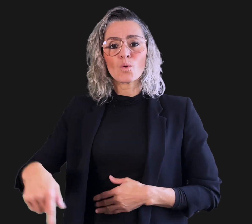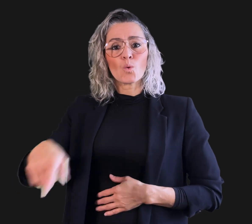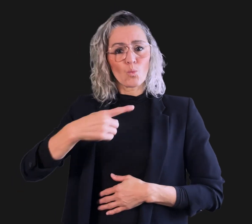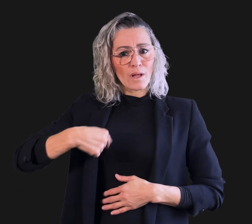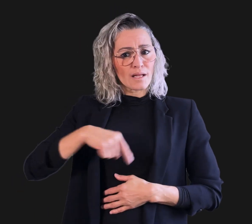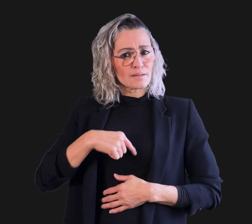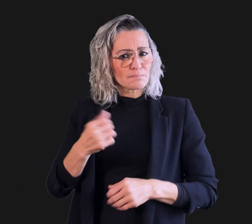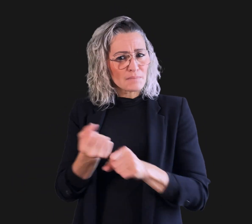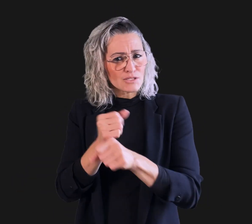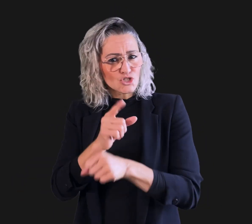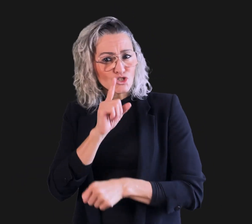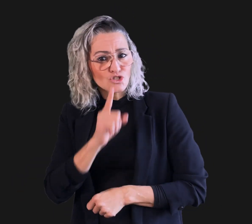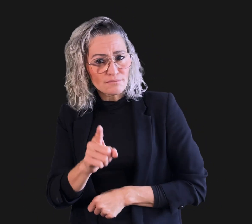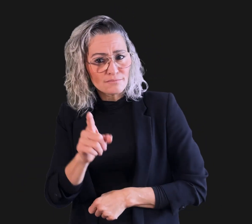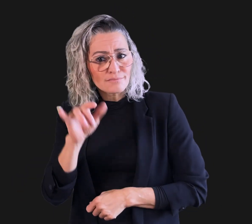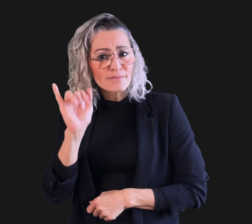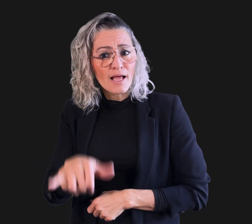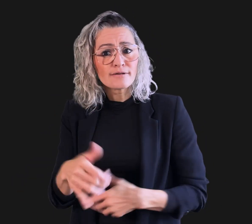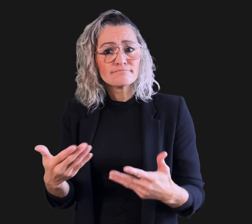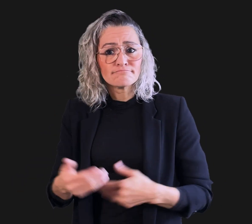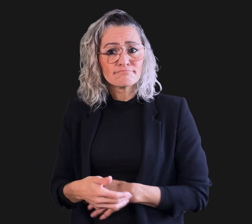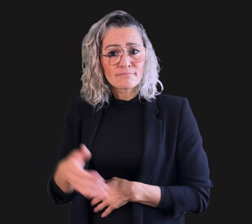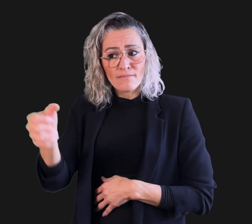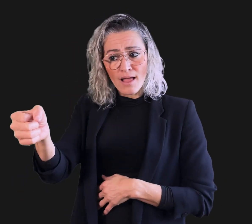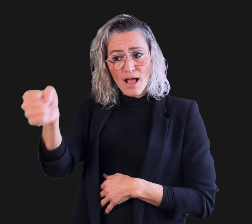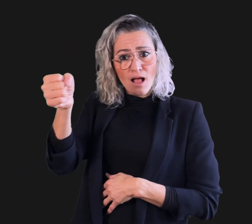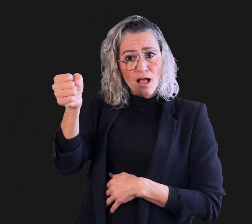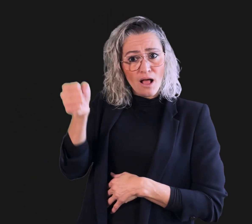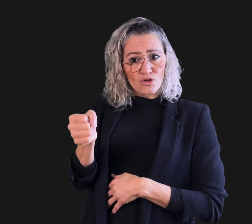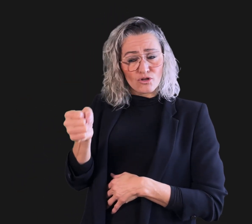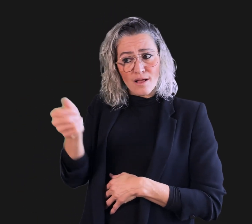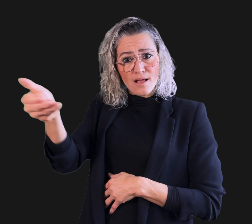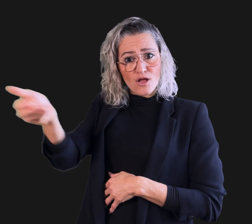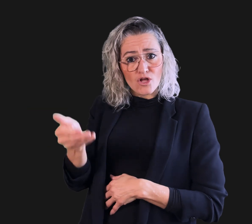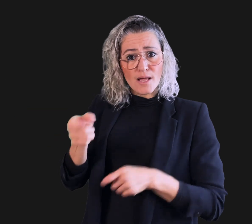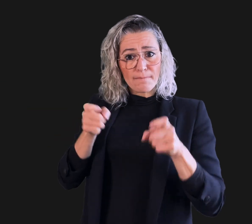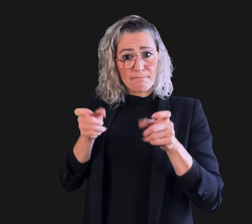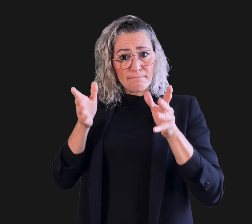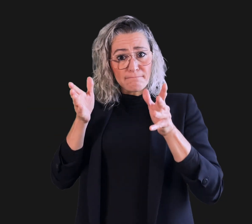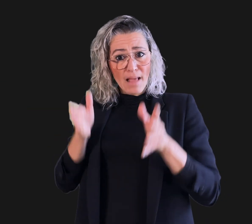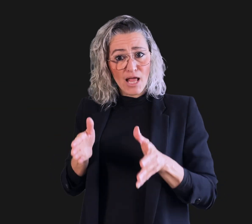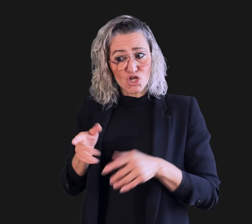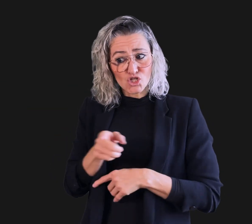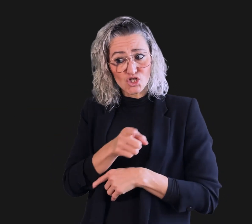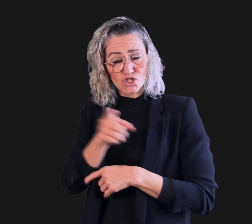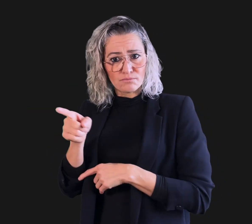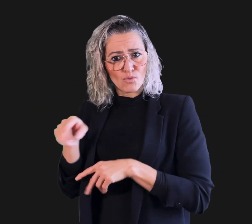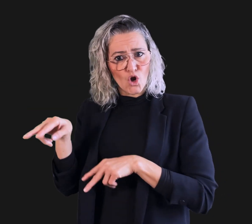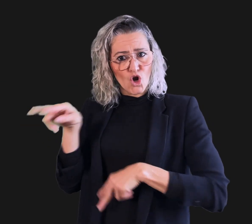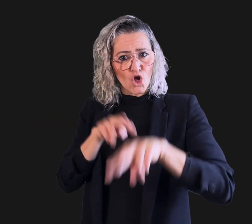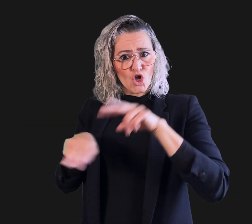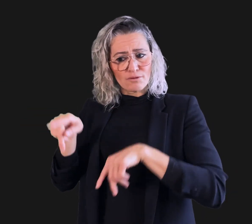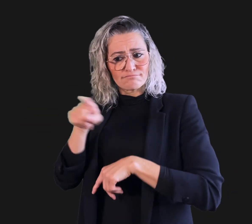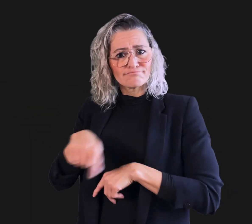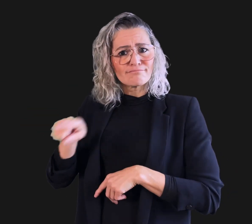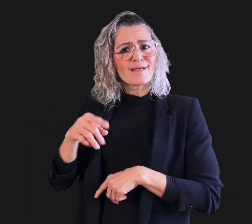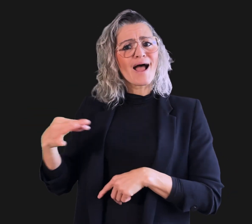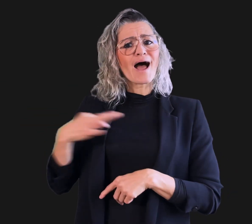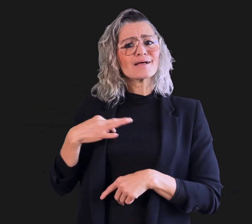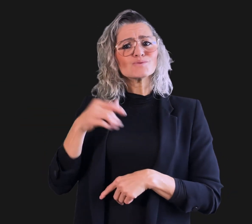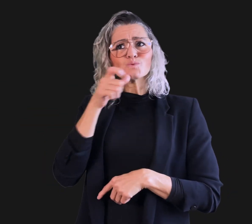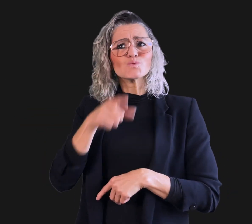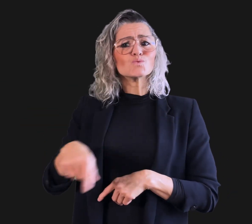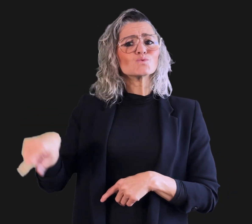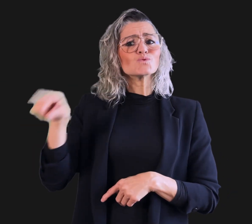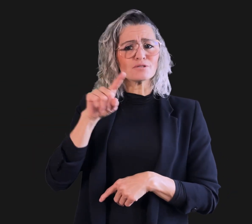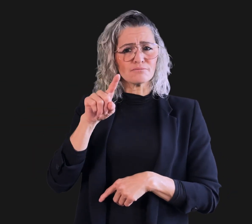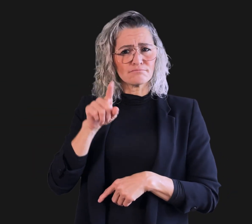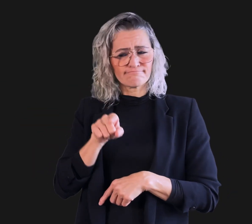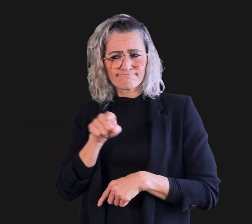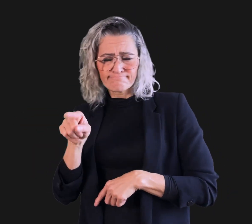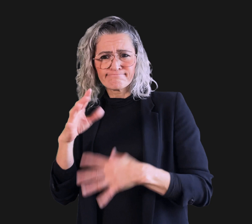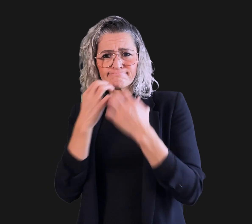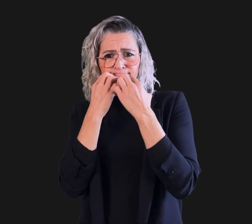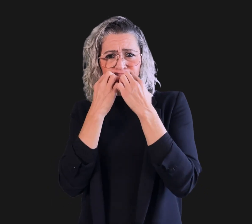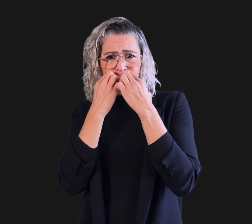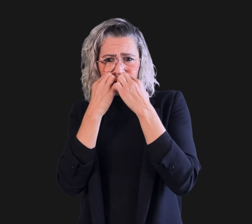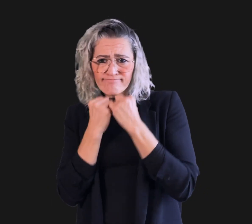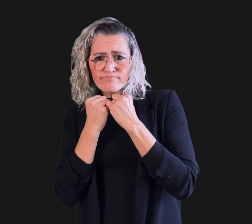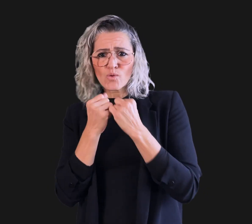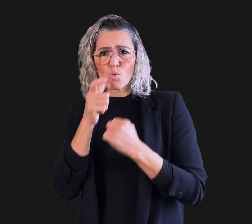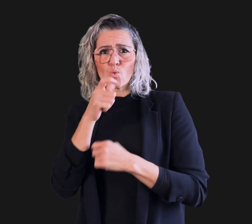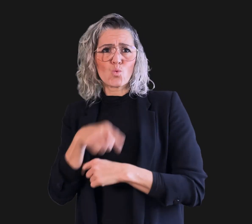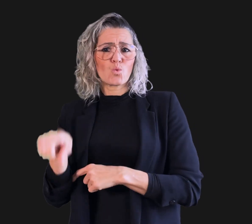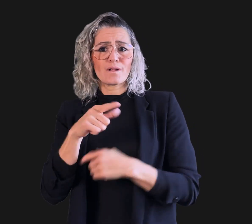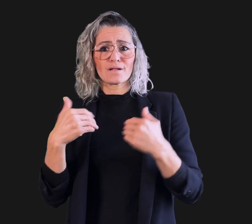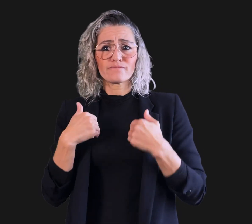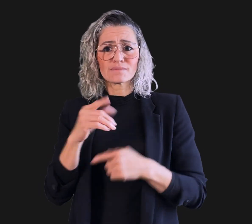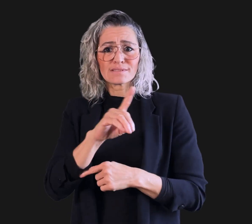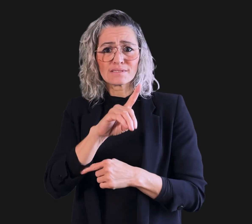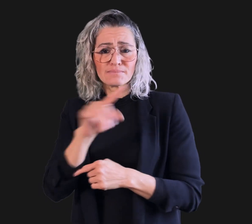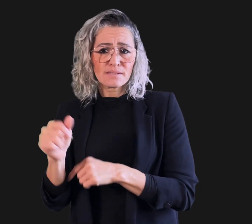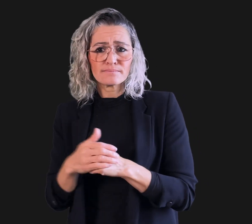• We ensure that hiring managers place value on candidates with disabilities,